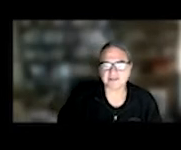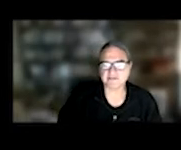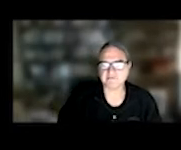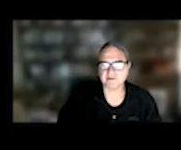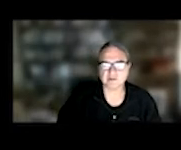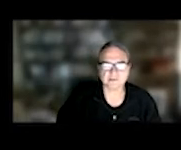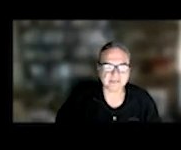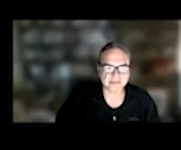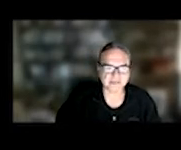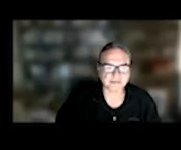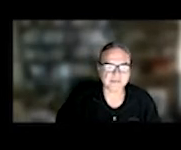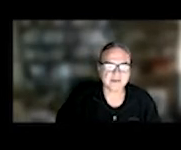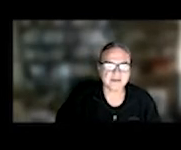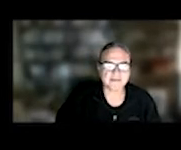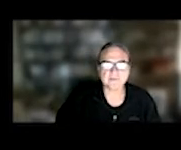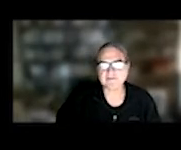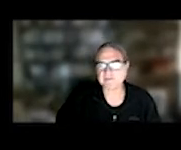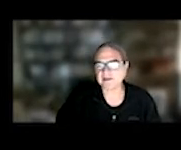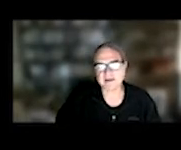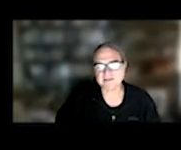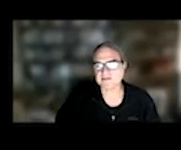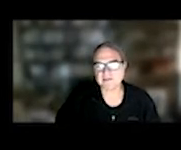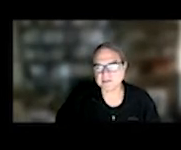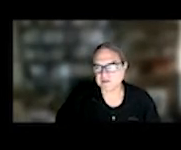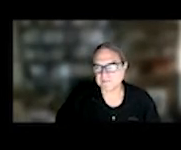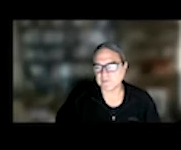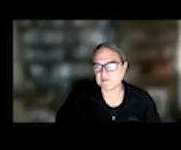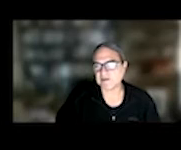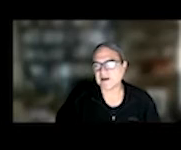rates of functional limitations." I think we have to be cognizant of history we have to be